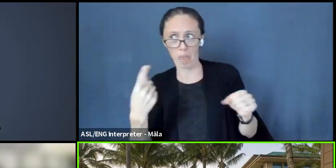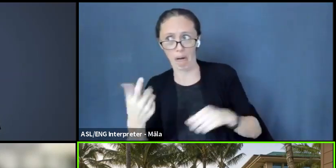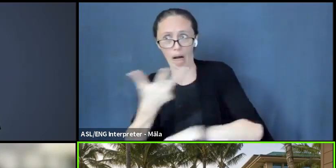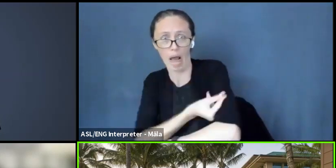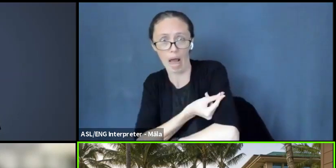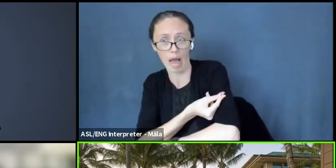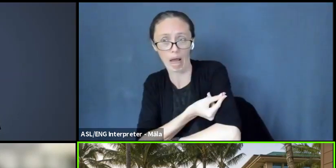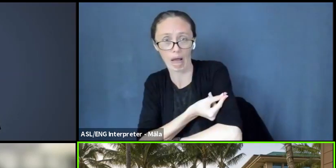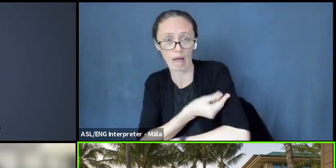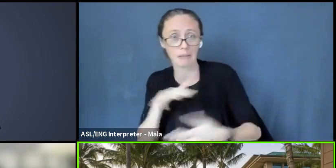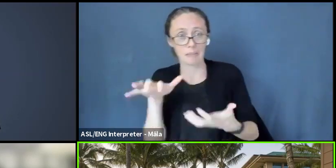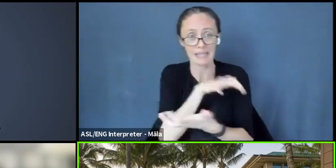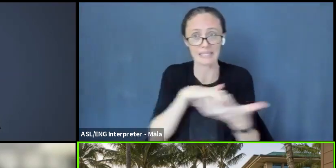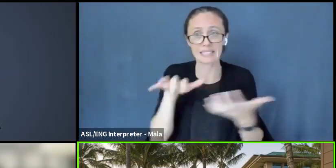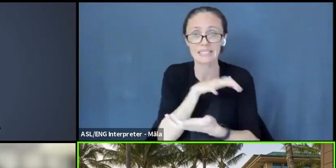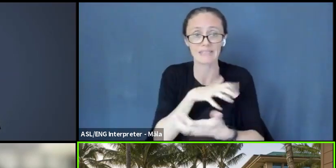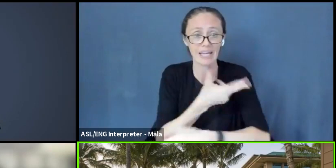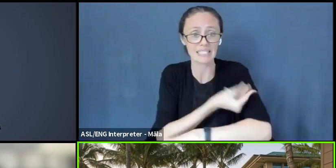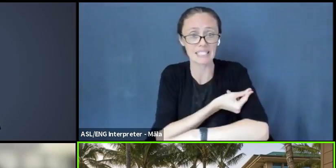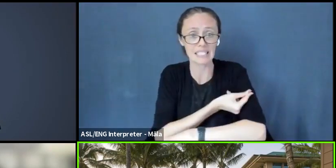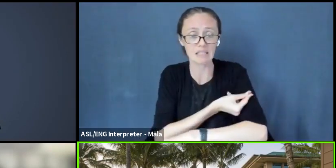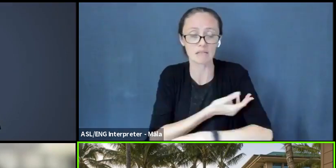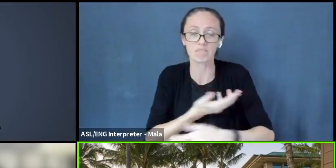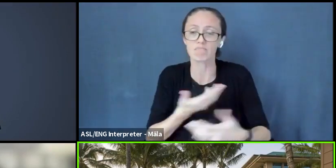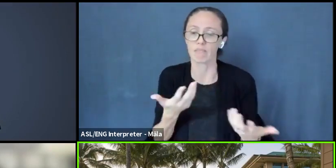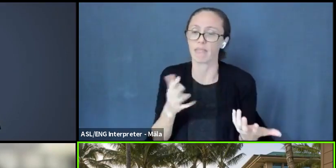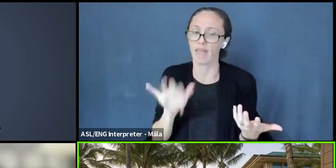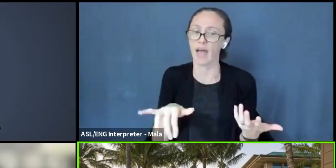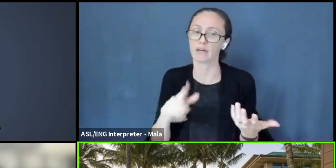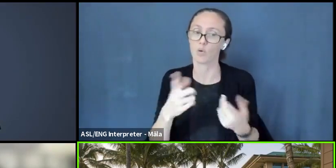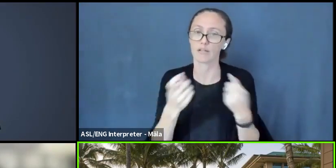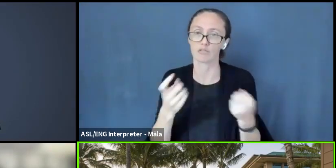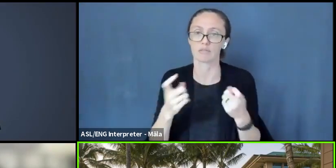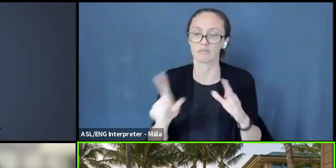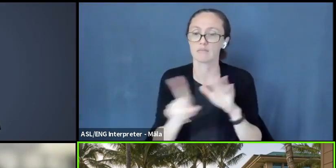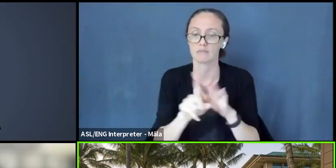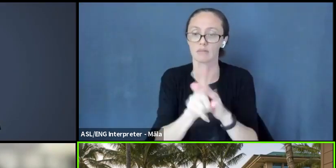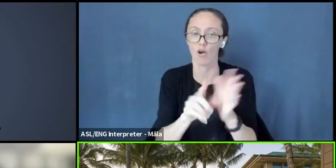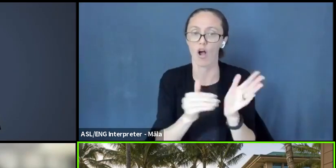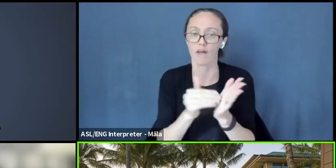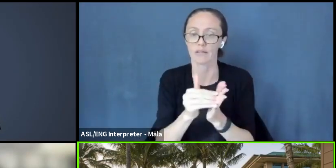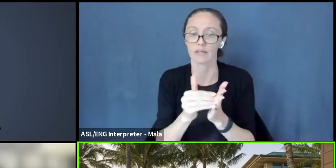And so we are certainly seeing those questions as well meaning that I say I got the Moderna